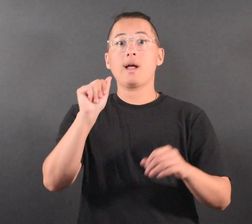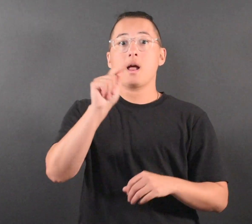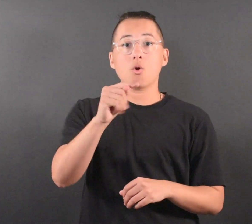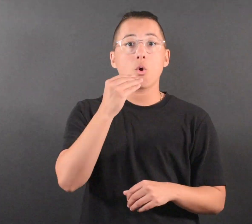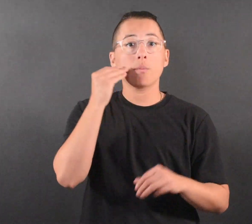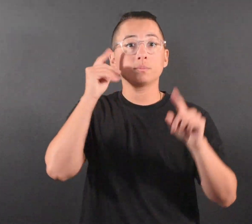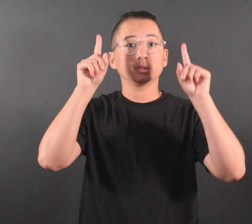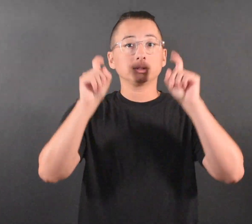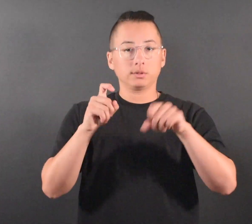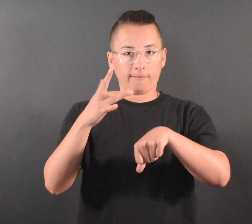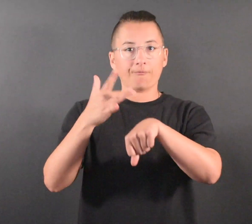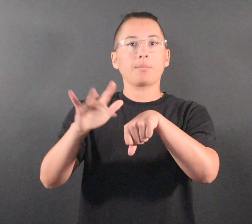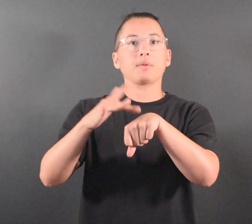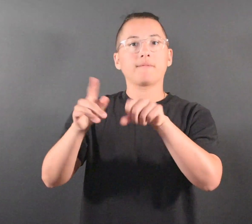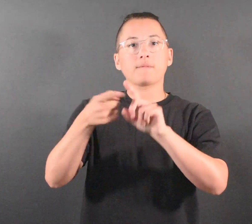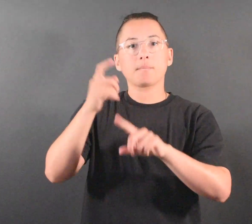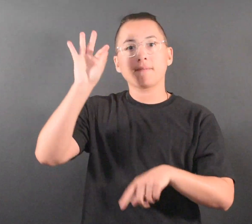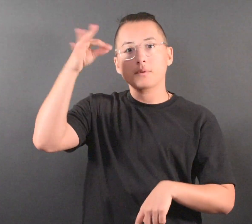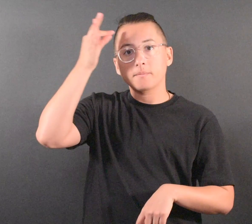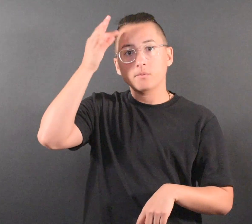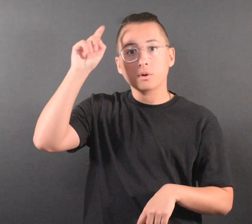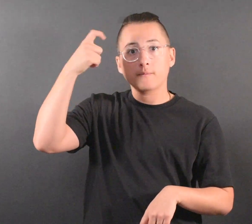Free at-home tests are available from the federal government